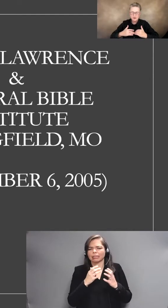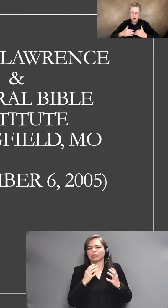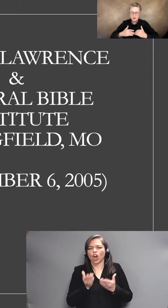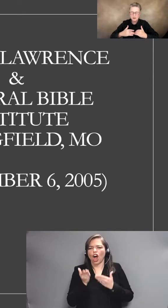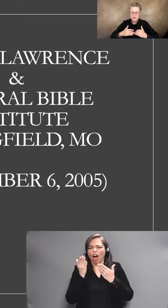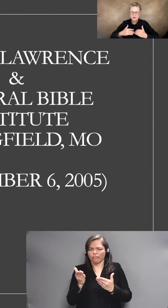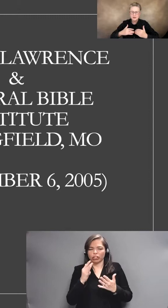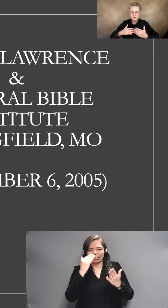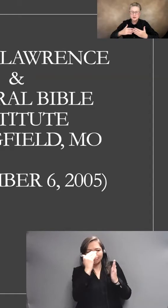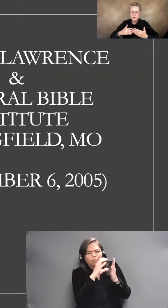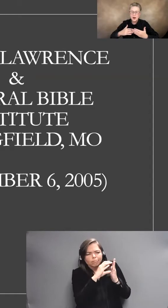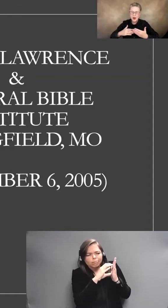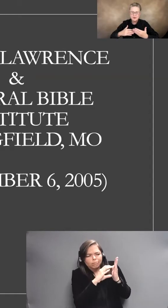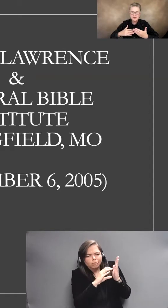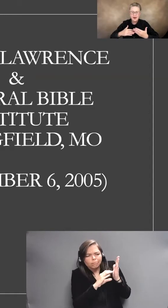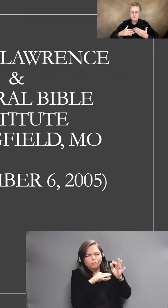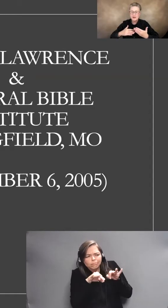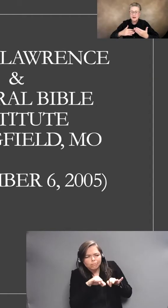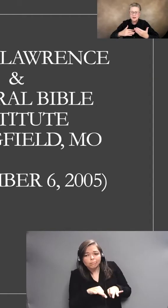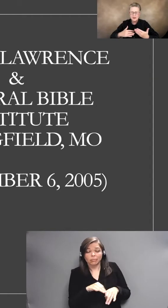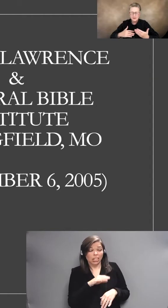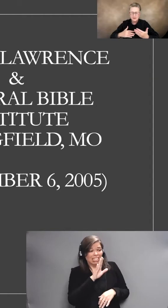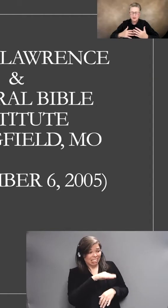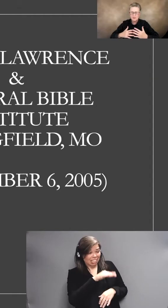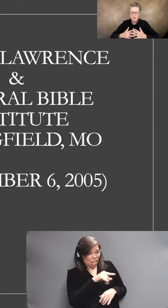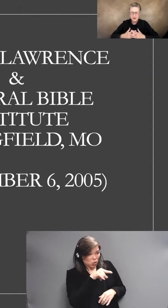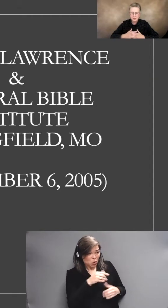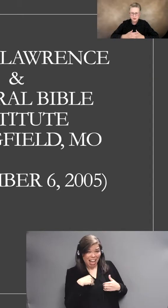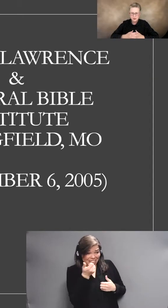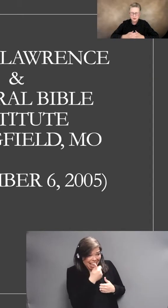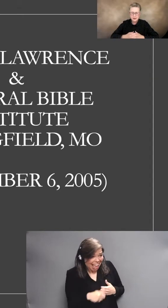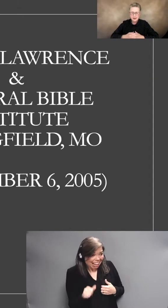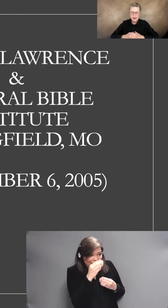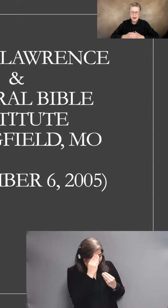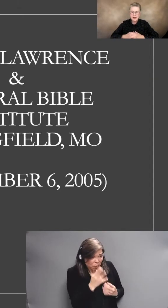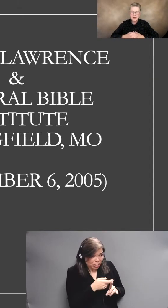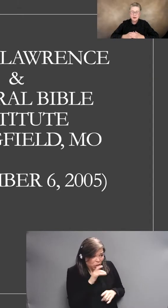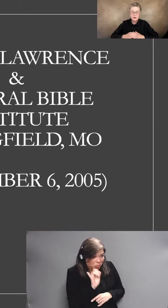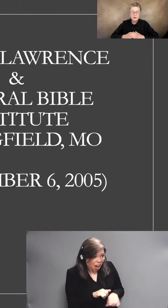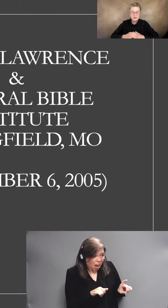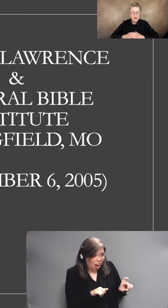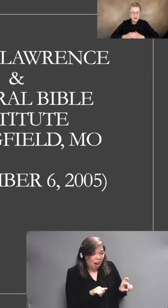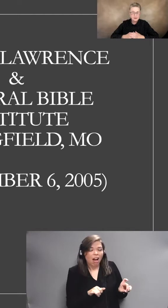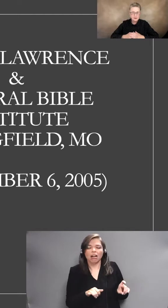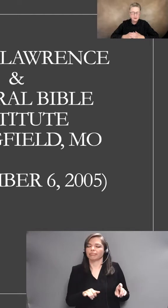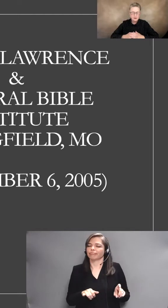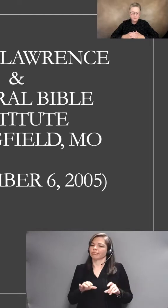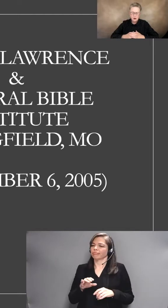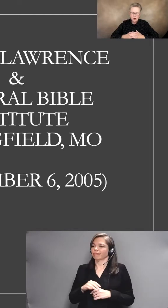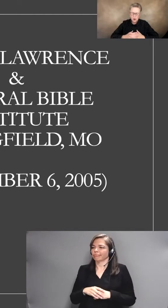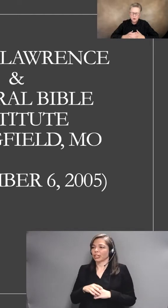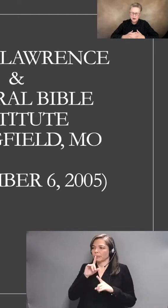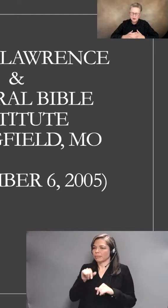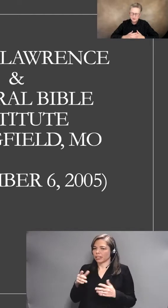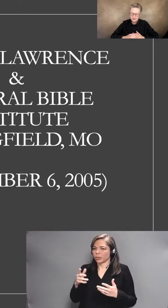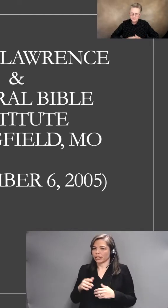college and I said, do you happen to have any of that information and Edgar said, oh Carolyn